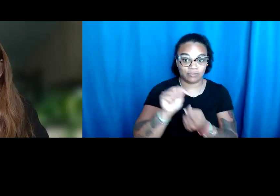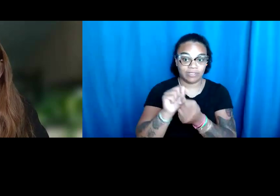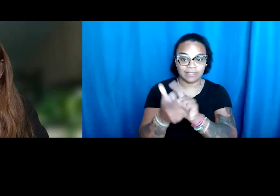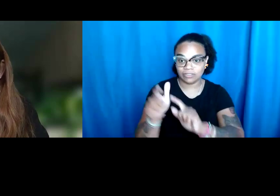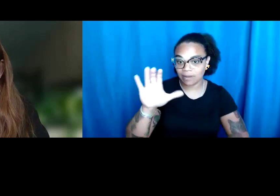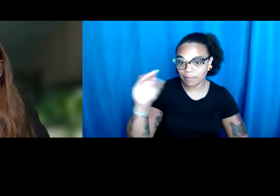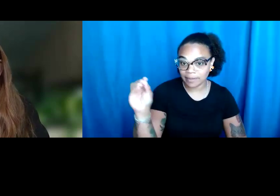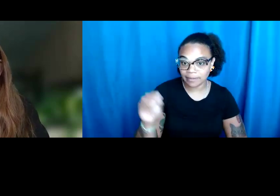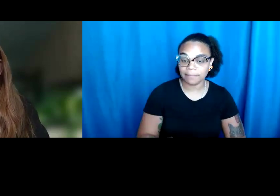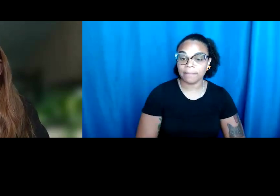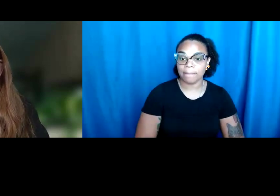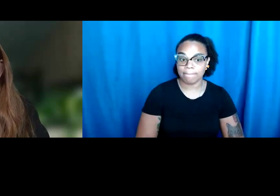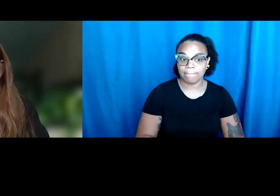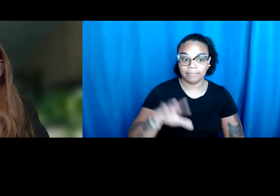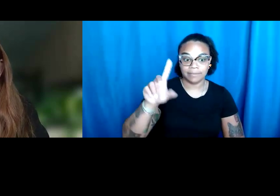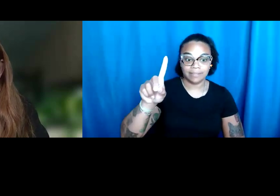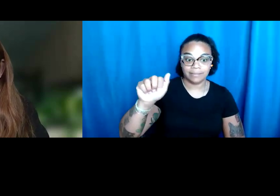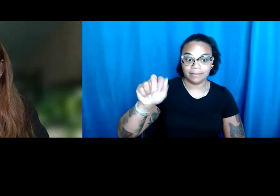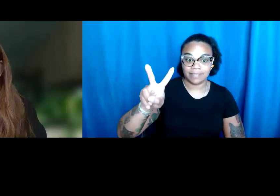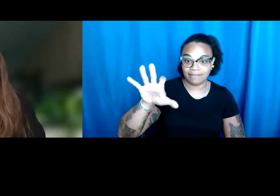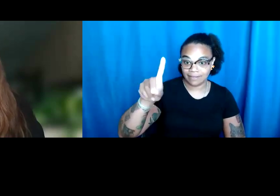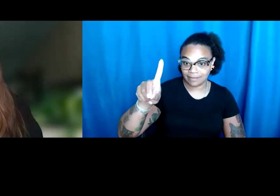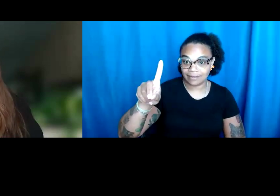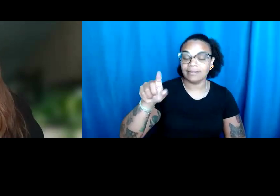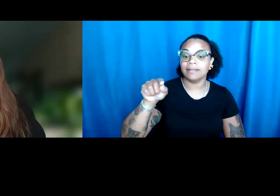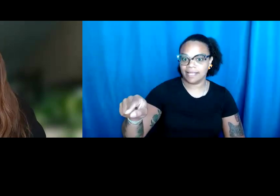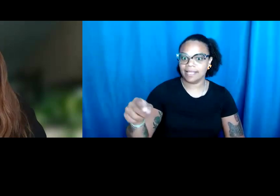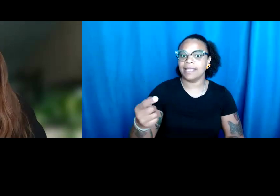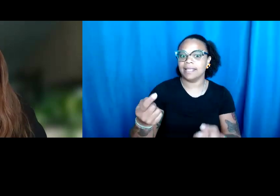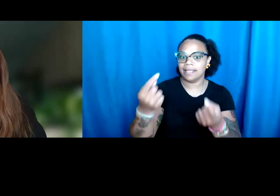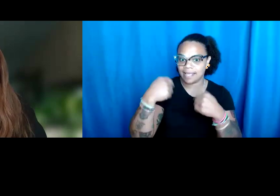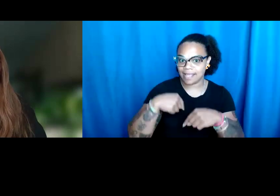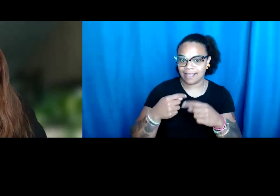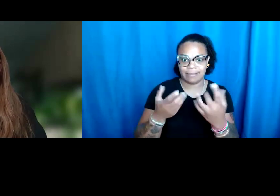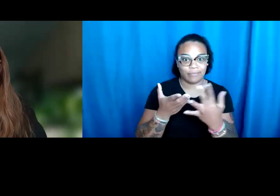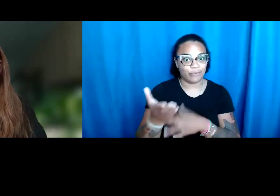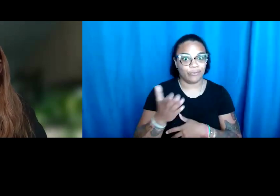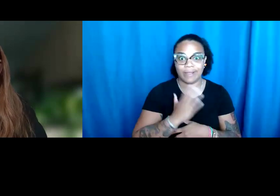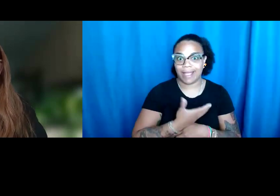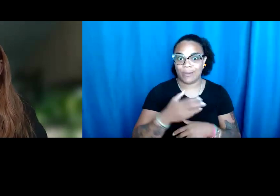And David is somebody who actually came through a webinar that we did just like this.